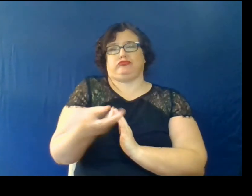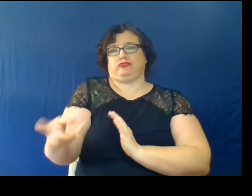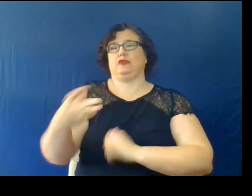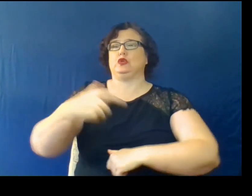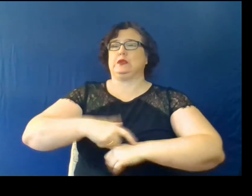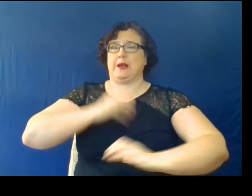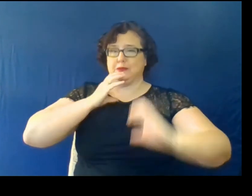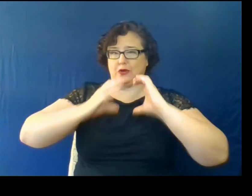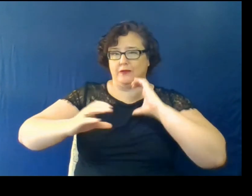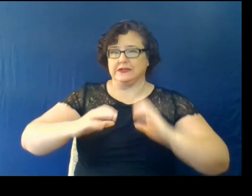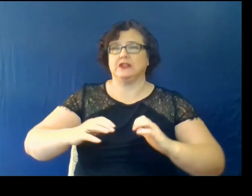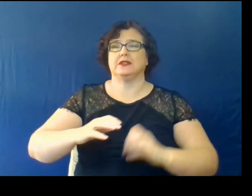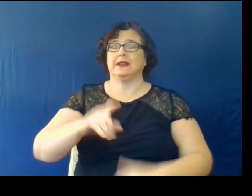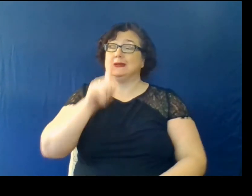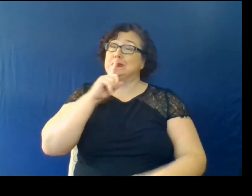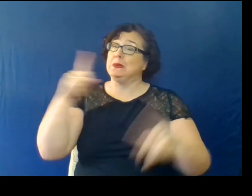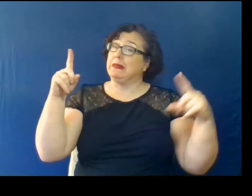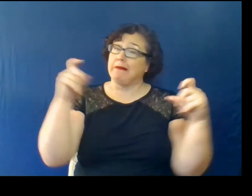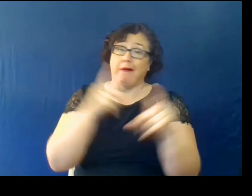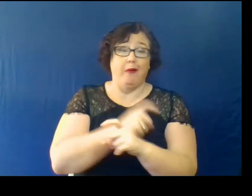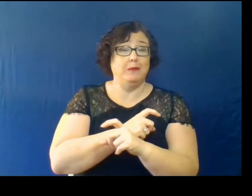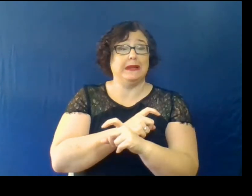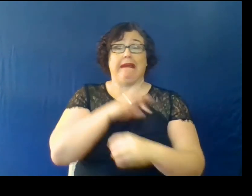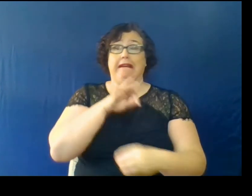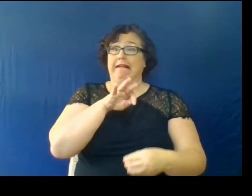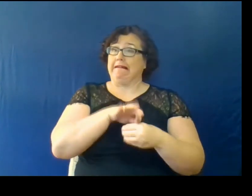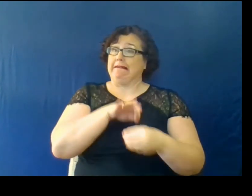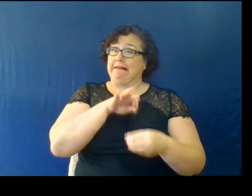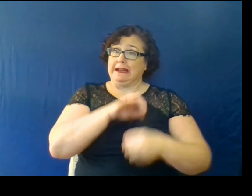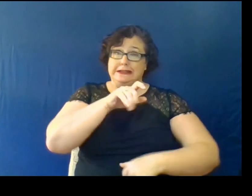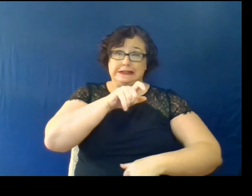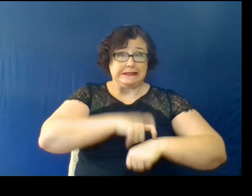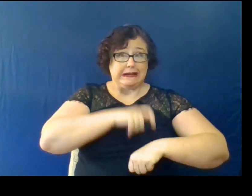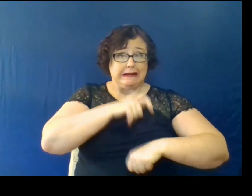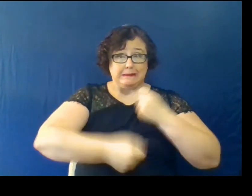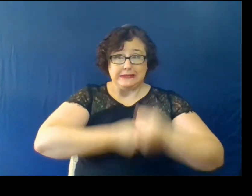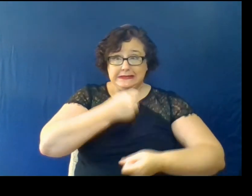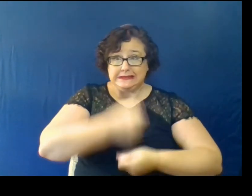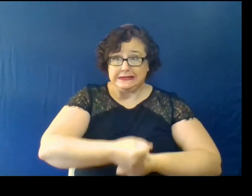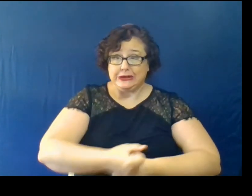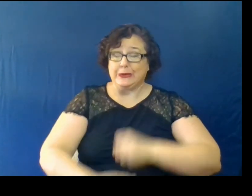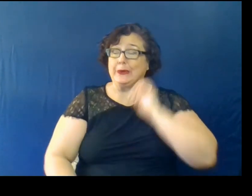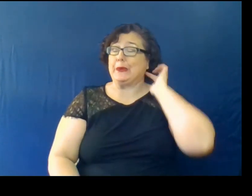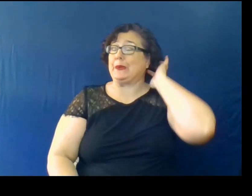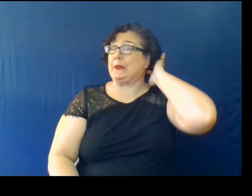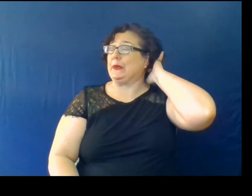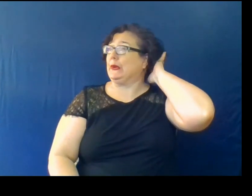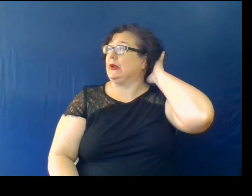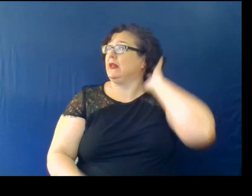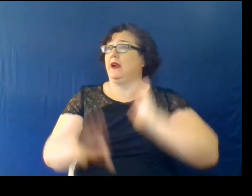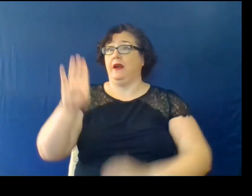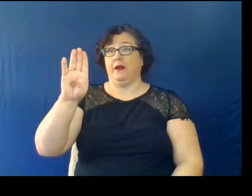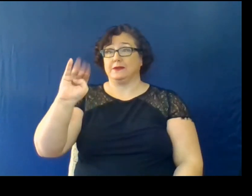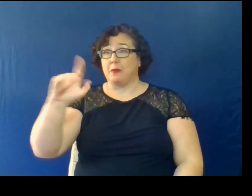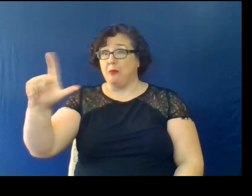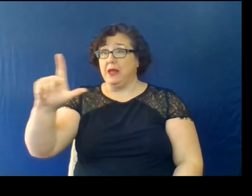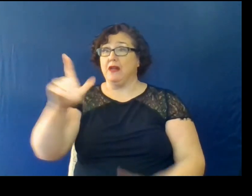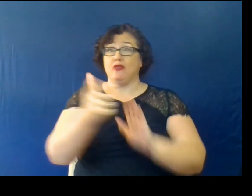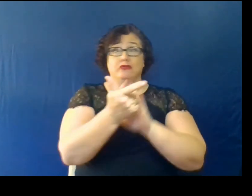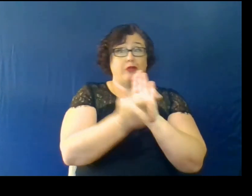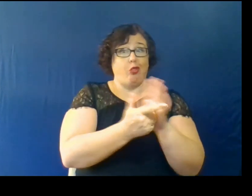it's an incredibly complicated election cycle, there are some bills up for vote that are we all